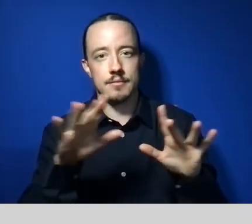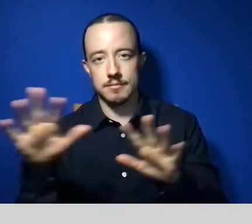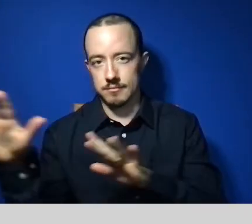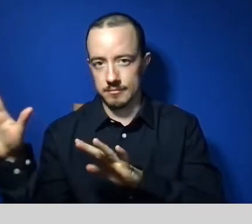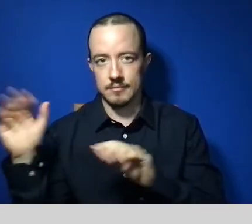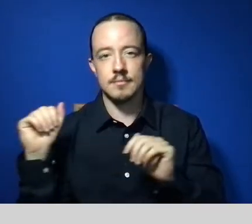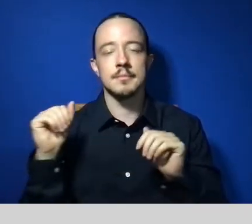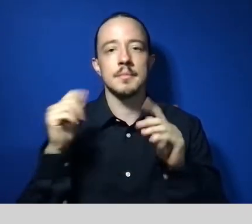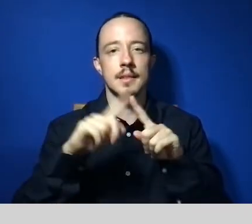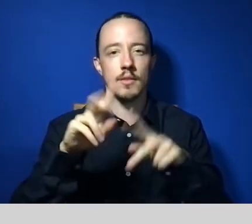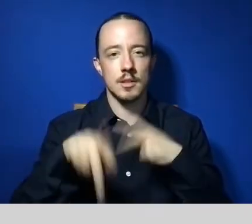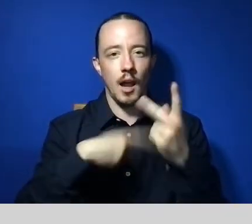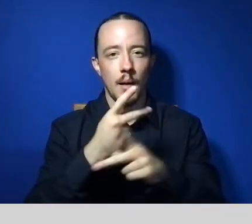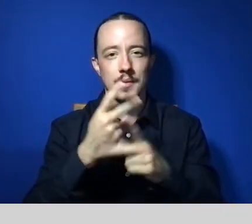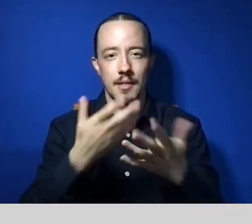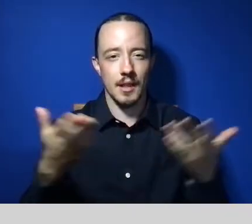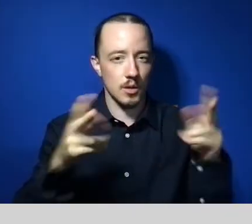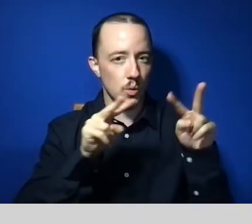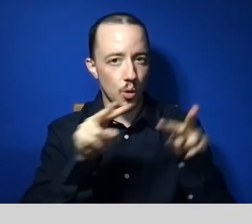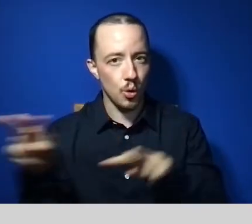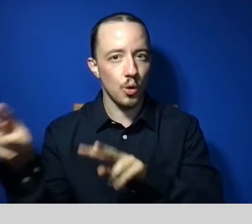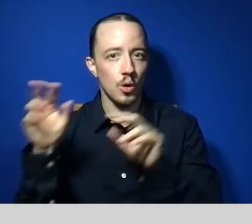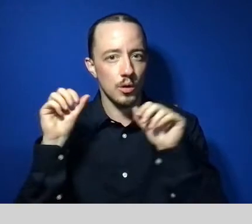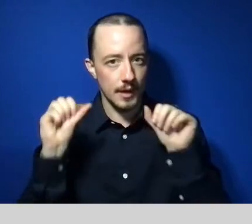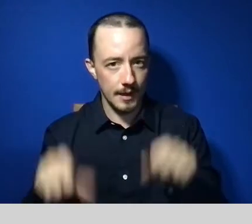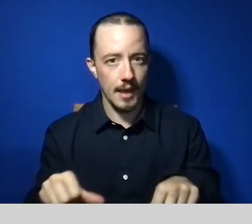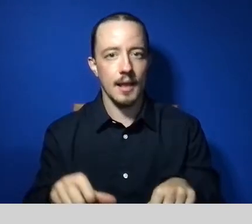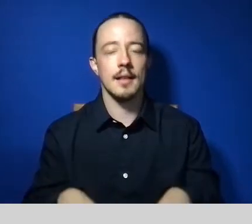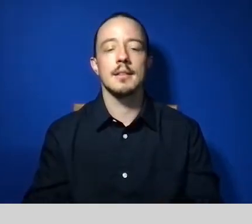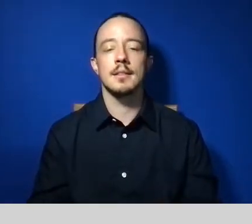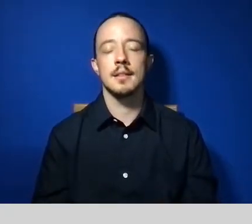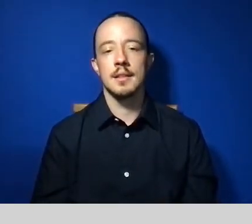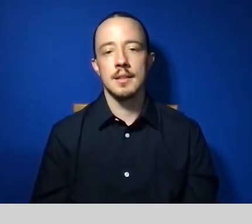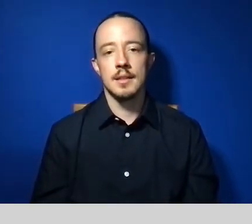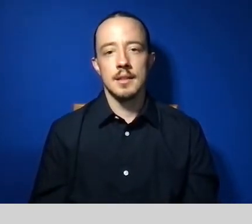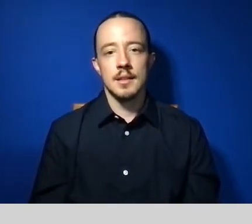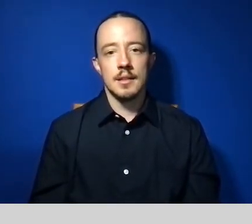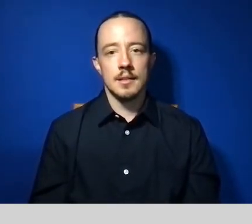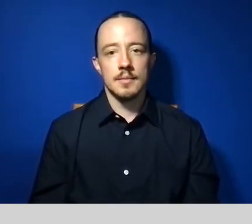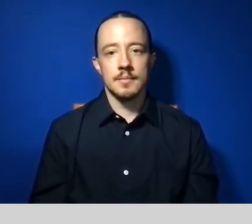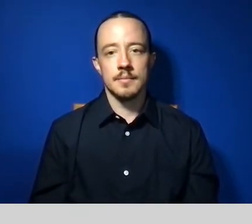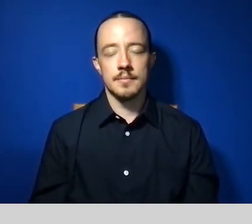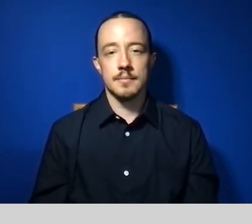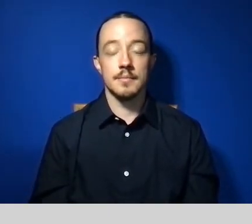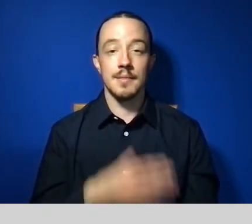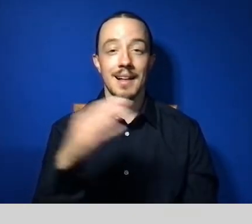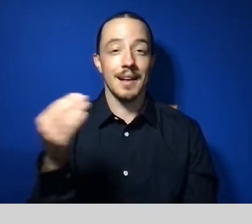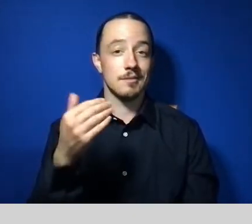one row for each day, since January 20th to present. And the daily